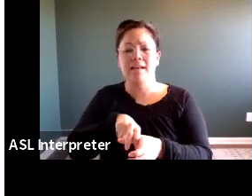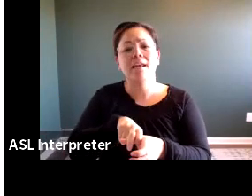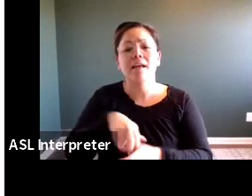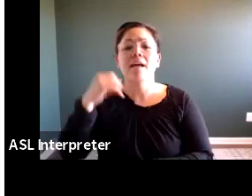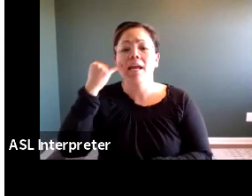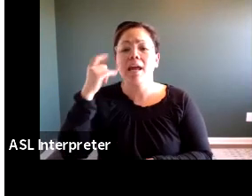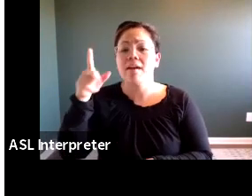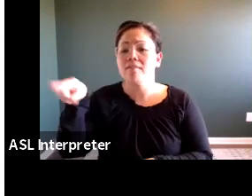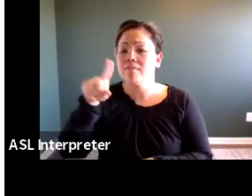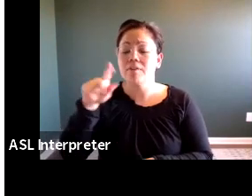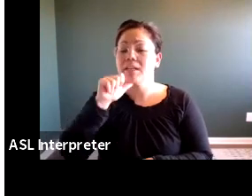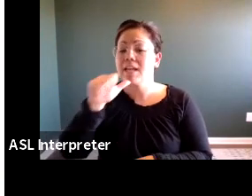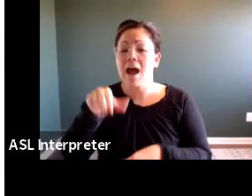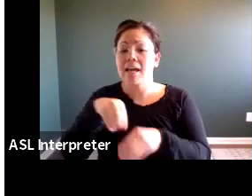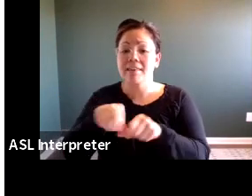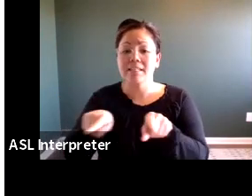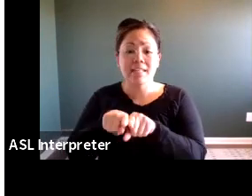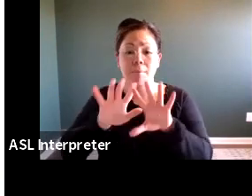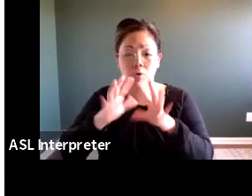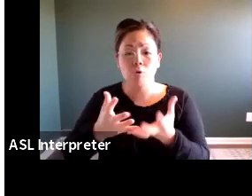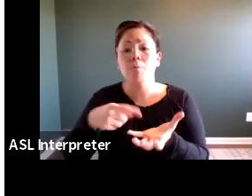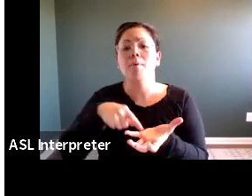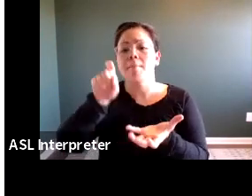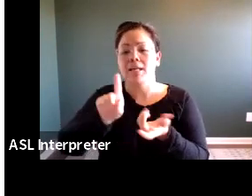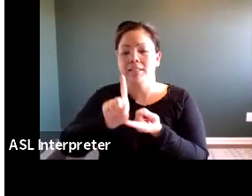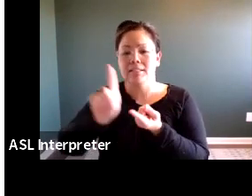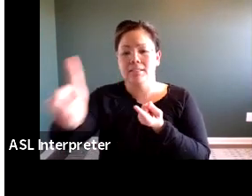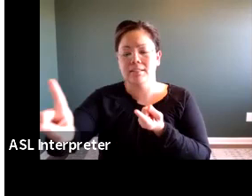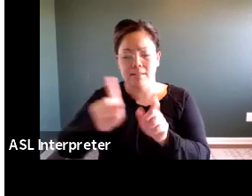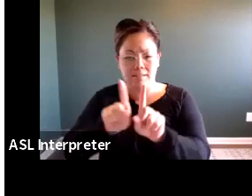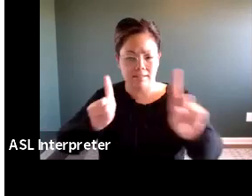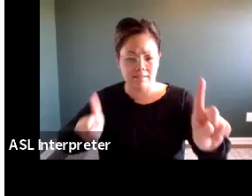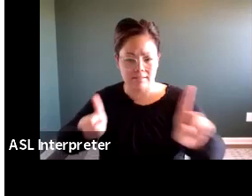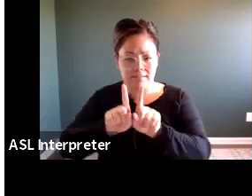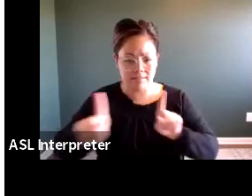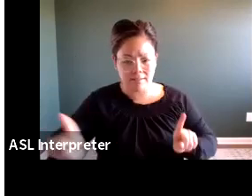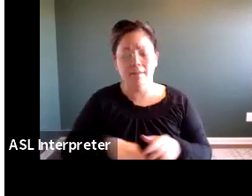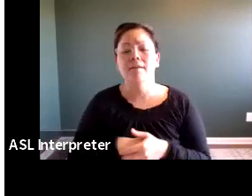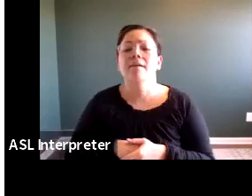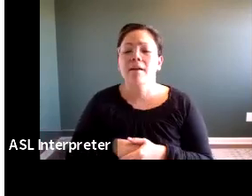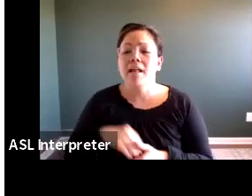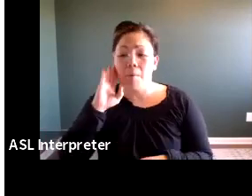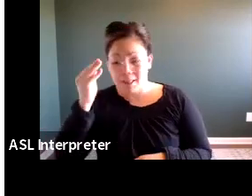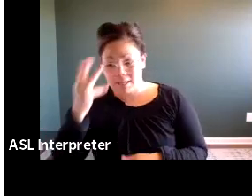must be spaced six feet apart at tables, counters, or other seating arrangements. And speaking to those establishments I will say many of them say, you know